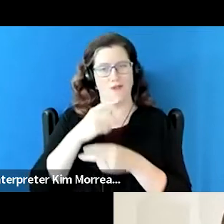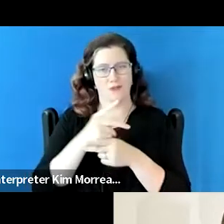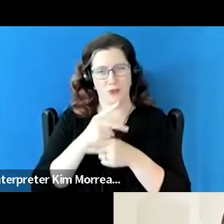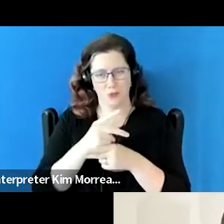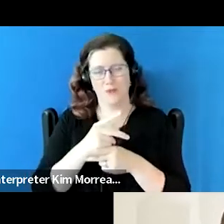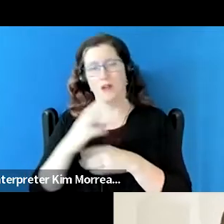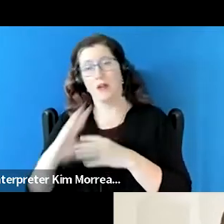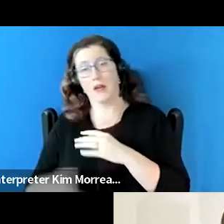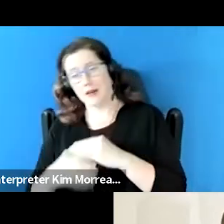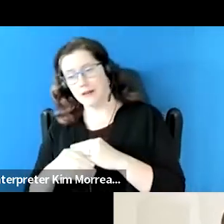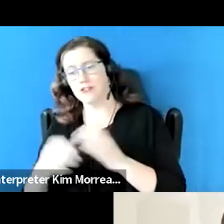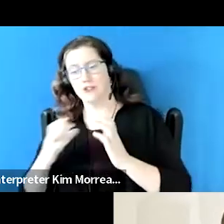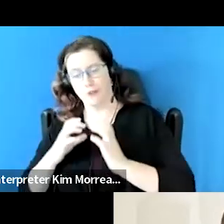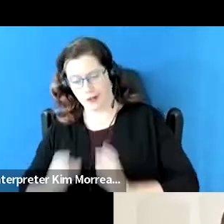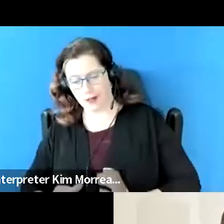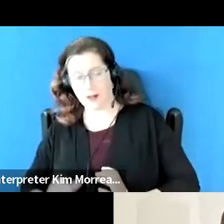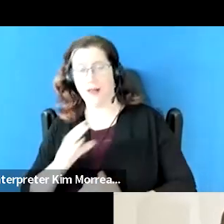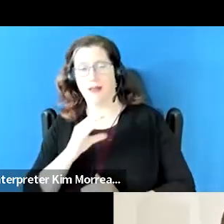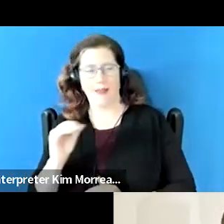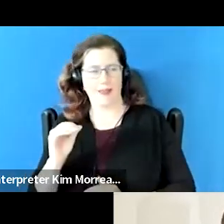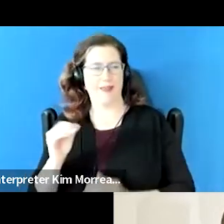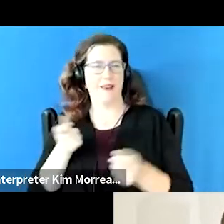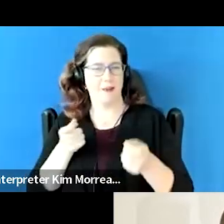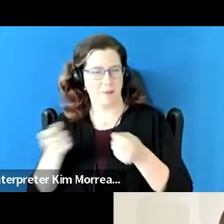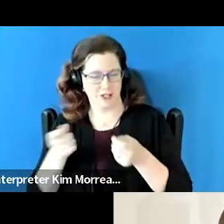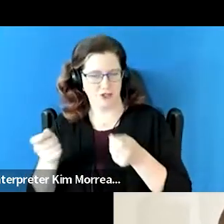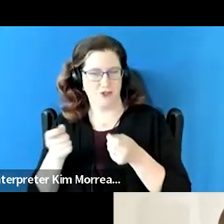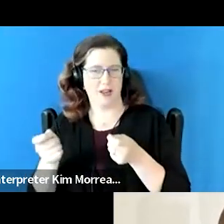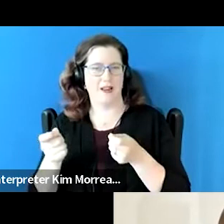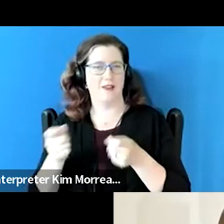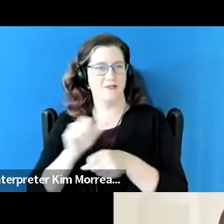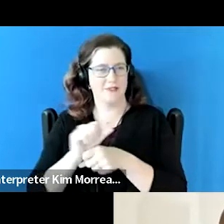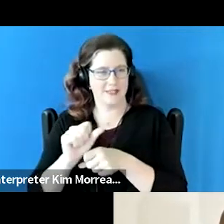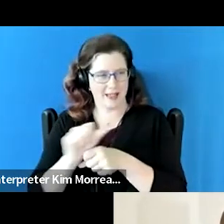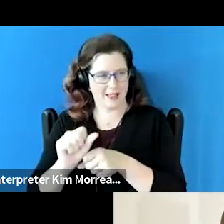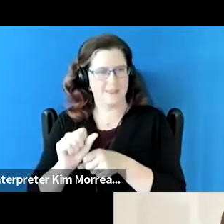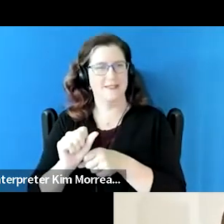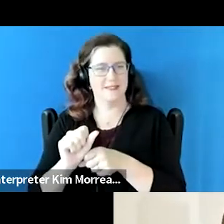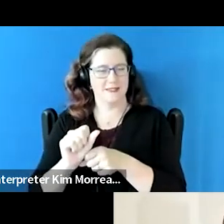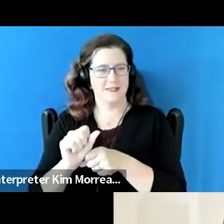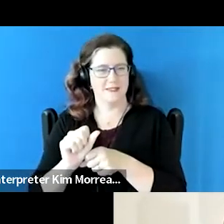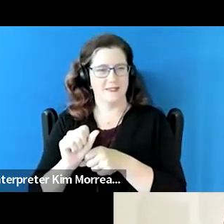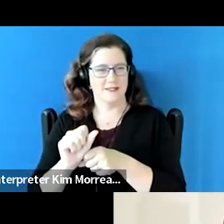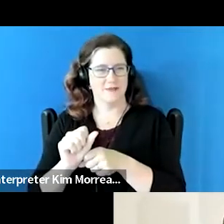of the clinical, as well as administrative tasks or the sort of person facing